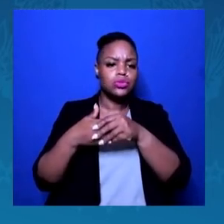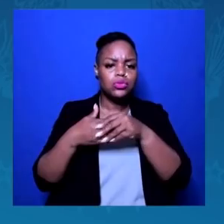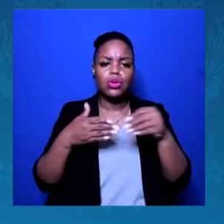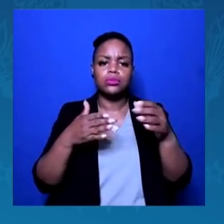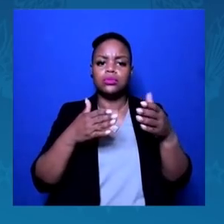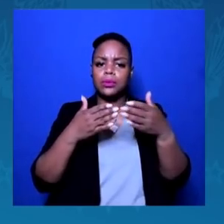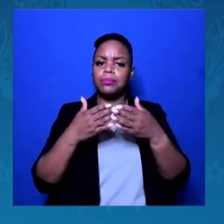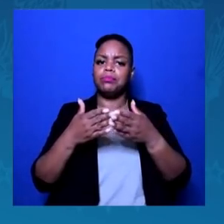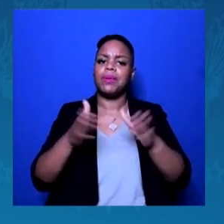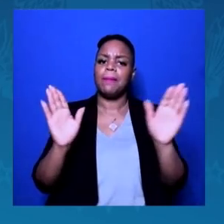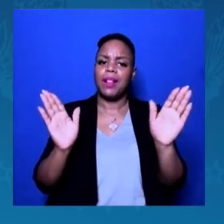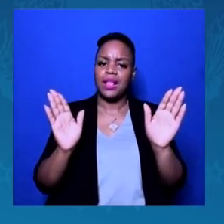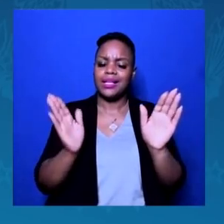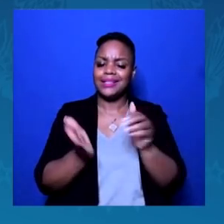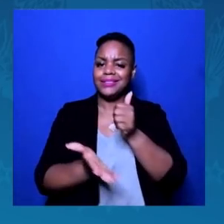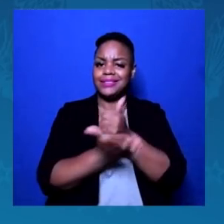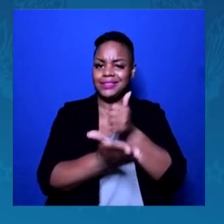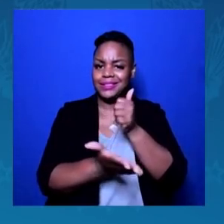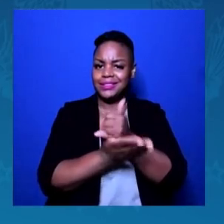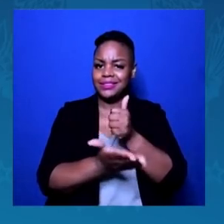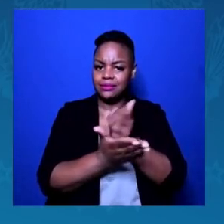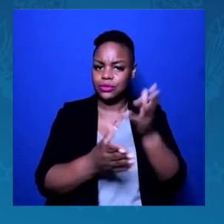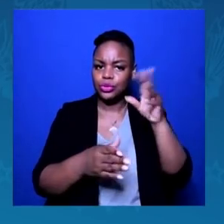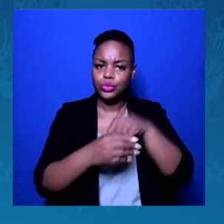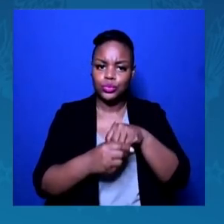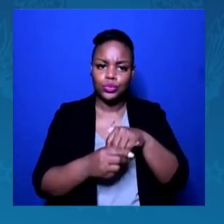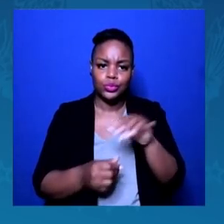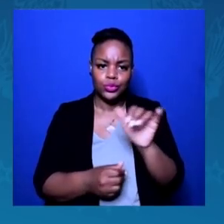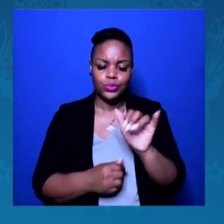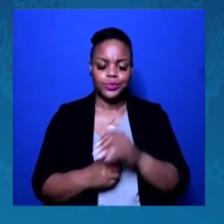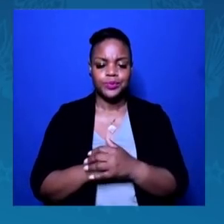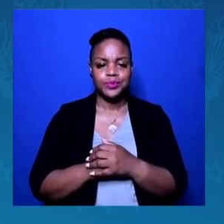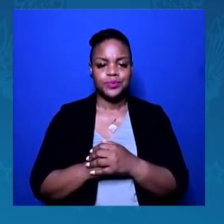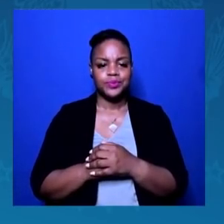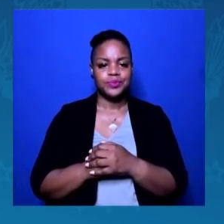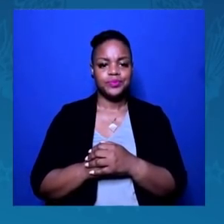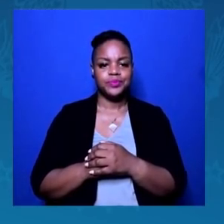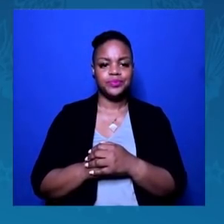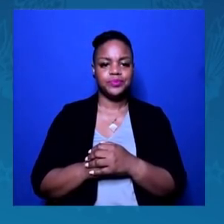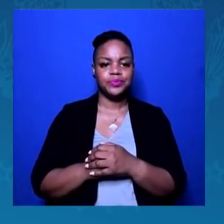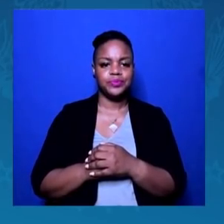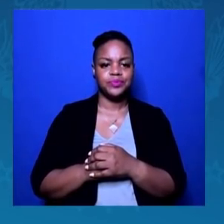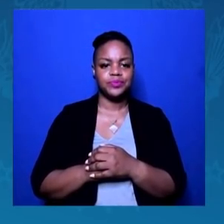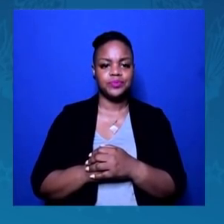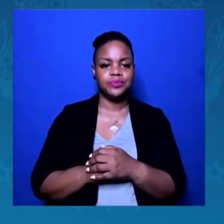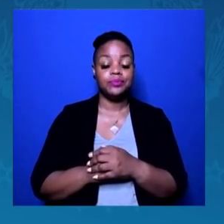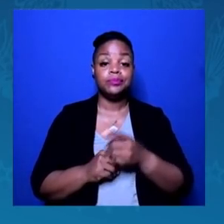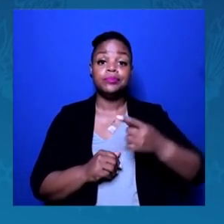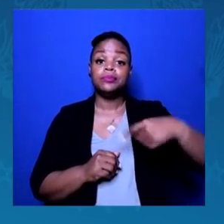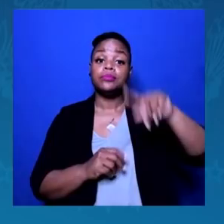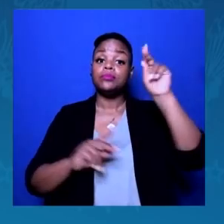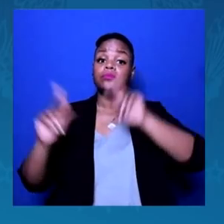We do intend and hope that the people of Vietnam know that we will be with you as you battle this scourge.